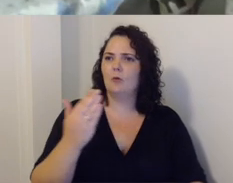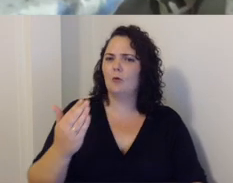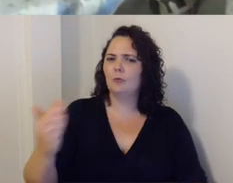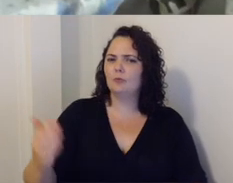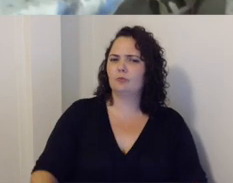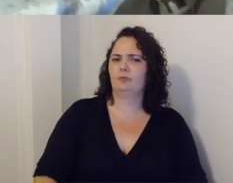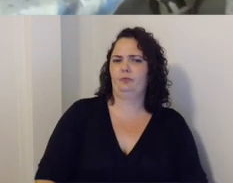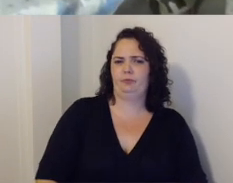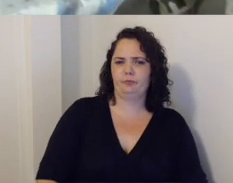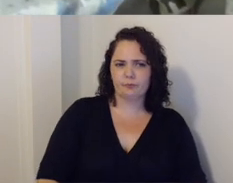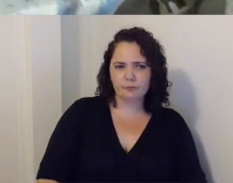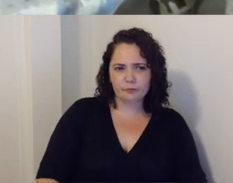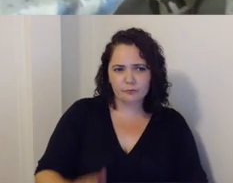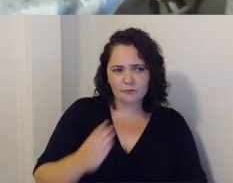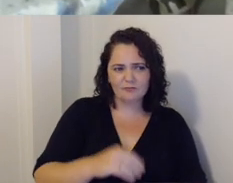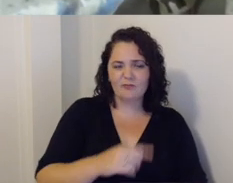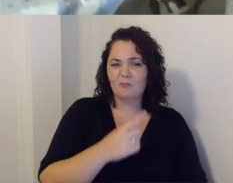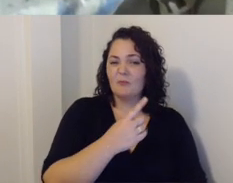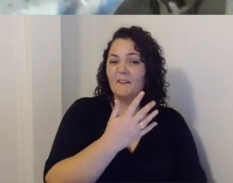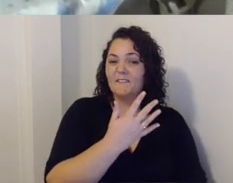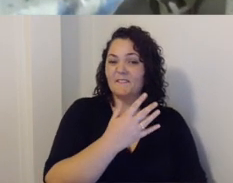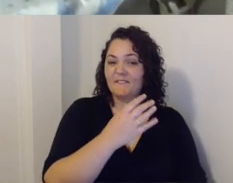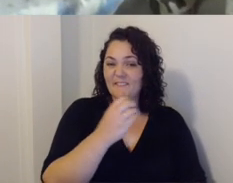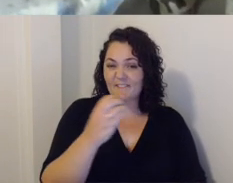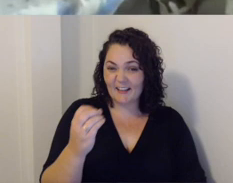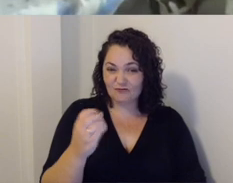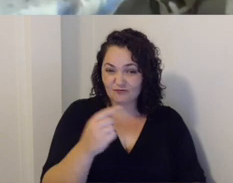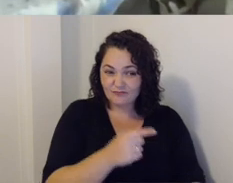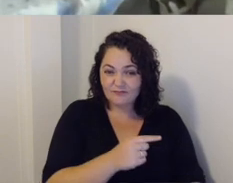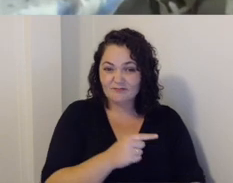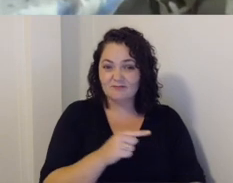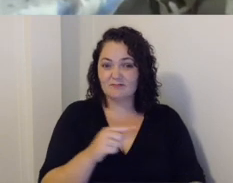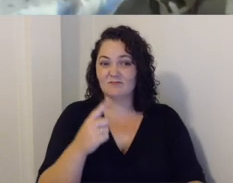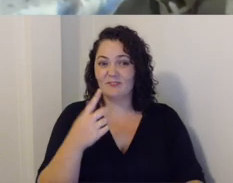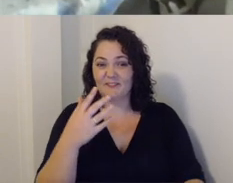paintings uh from the 15th and 16th century and begin working through into the paintings